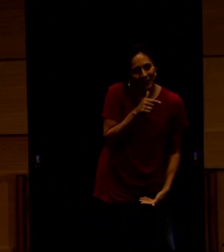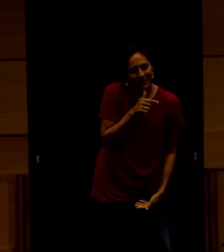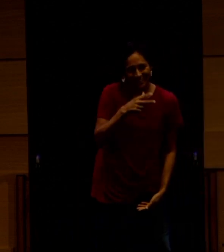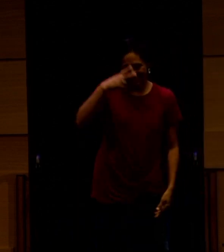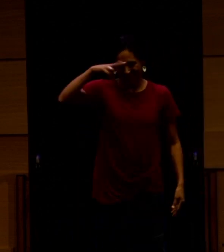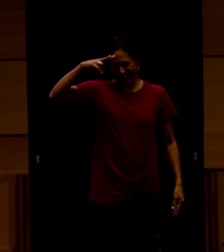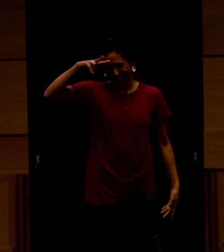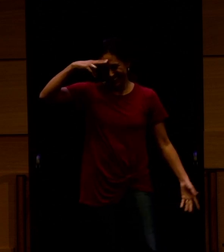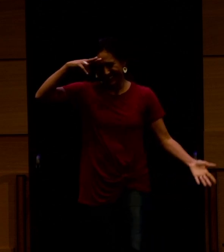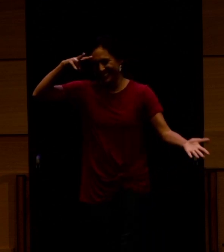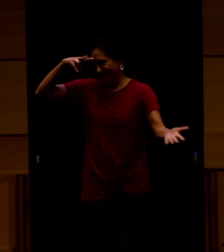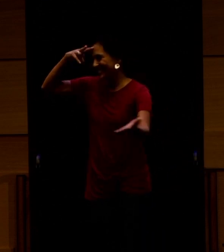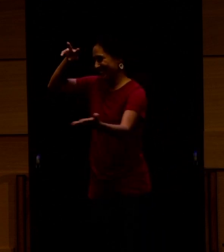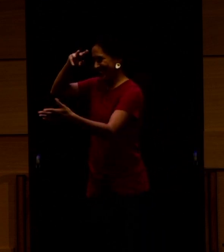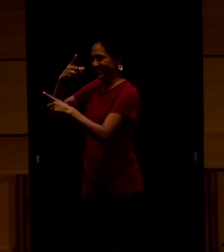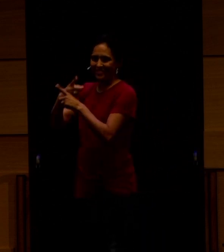Mexico. That's right.